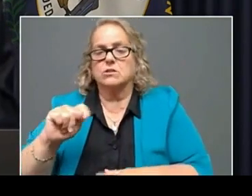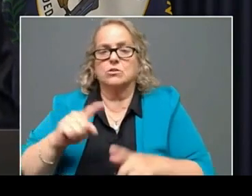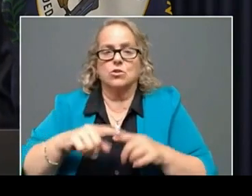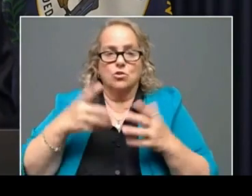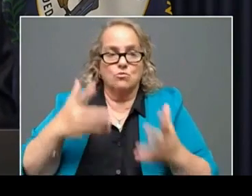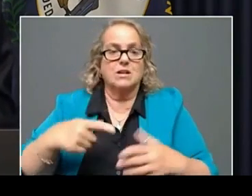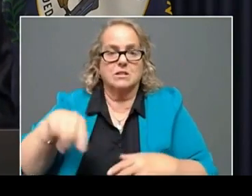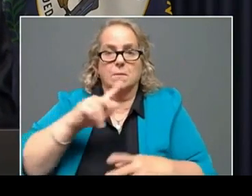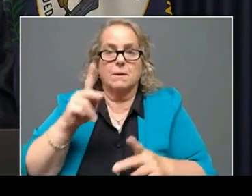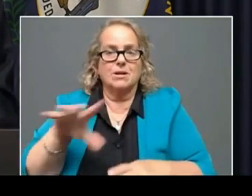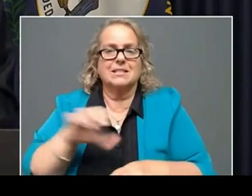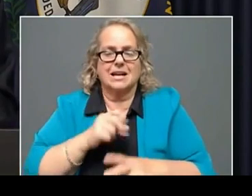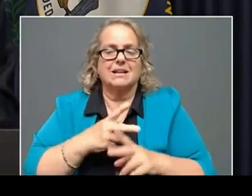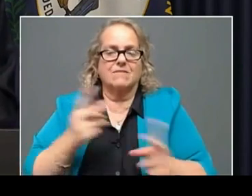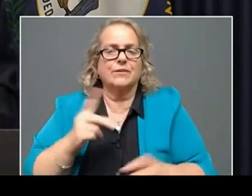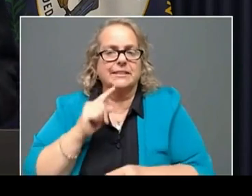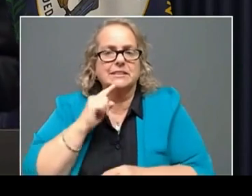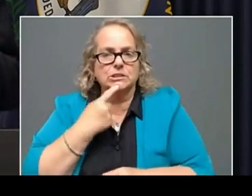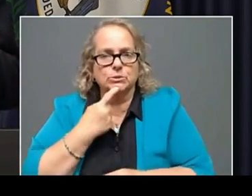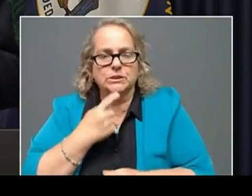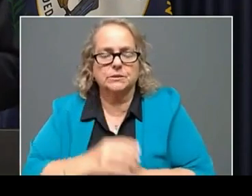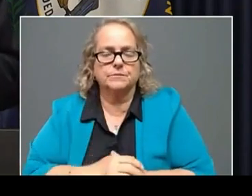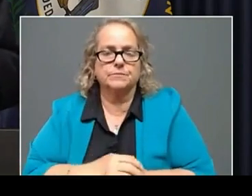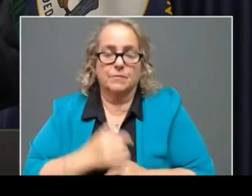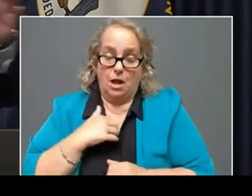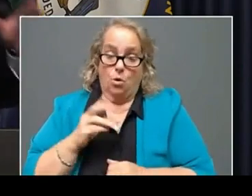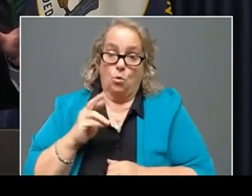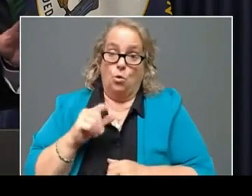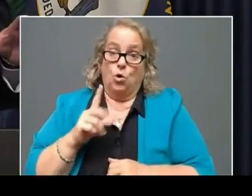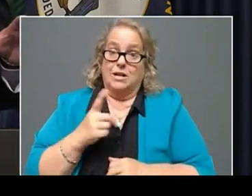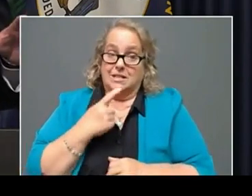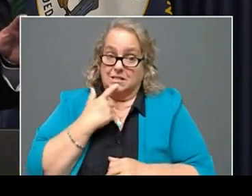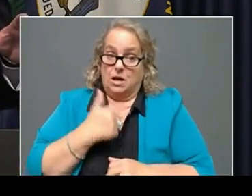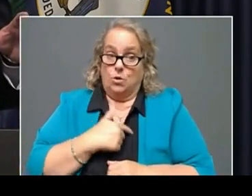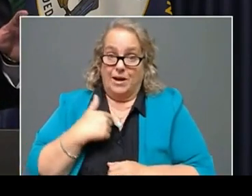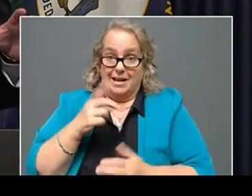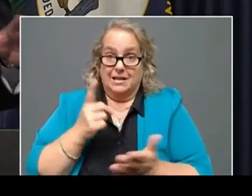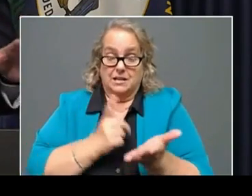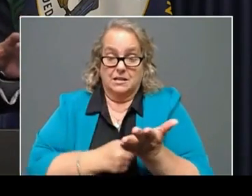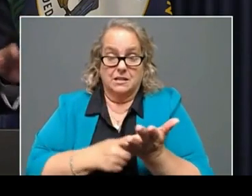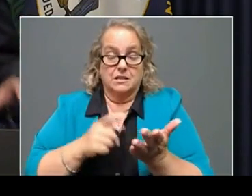seriously. Uh, I would say we talked about sports team the, the other day.